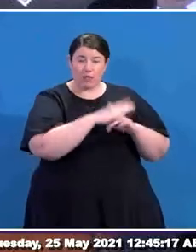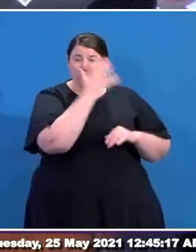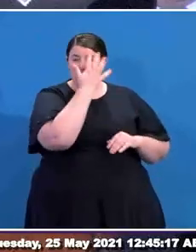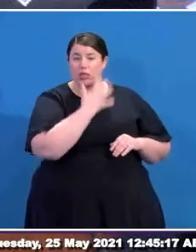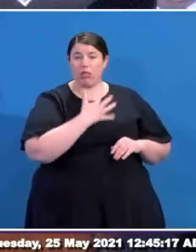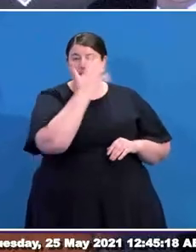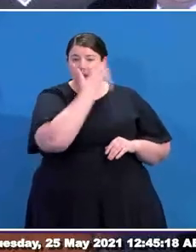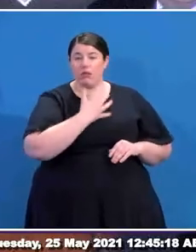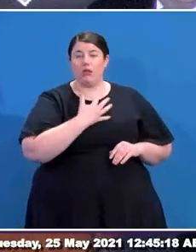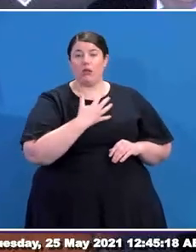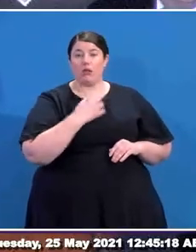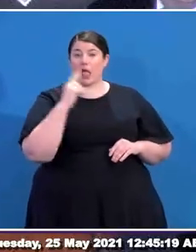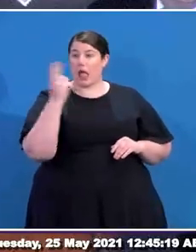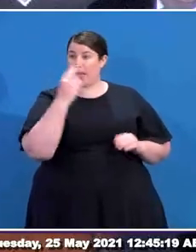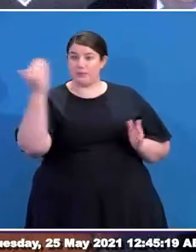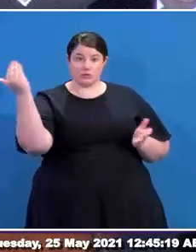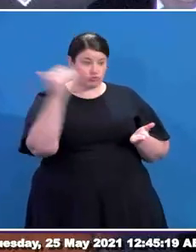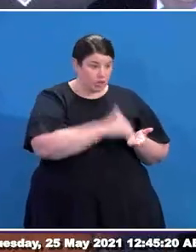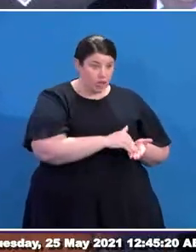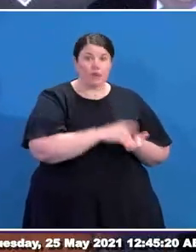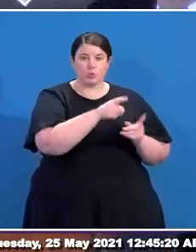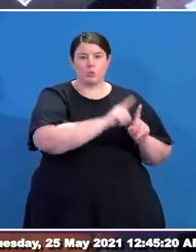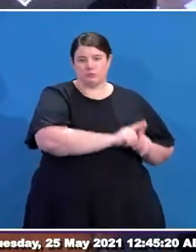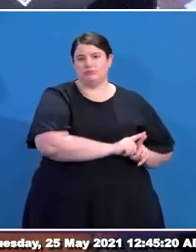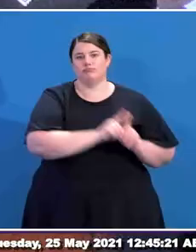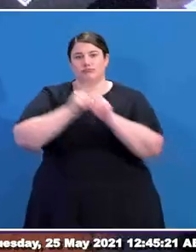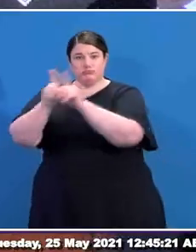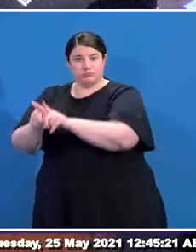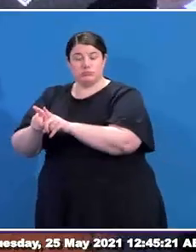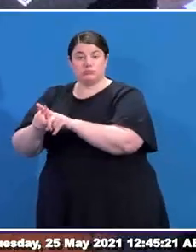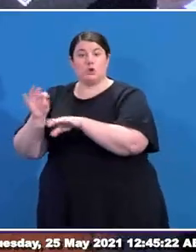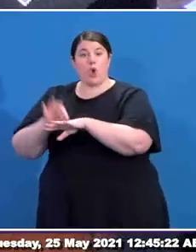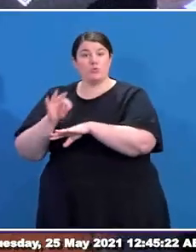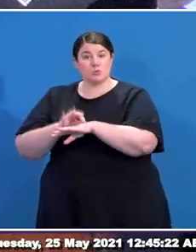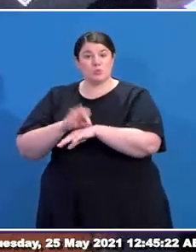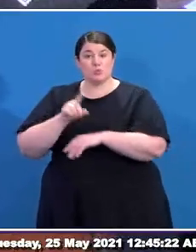When the ambulance arrived you went with Carl in the ambulance to the hospital. Yes.